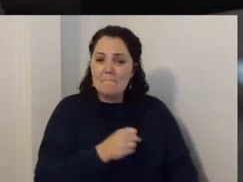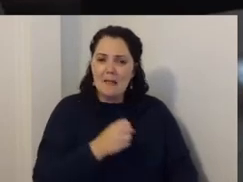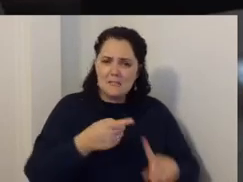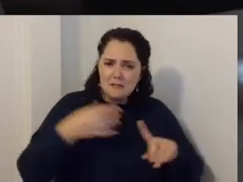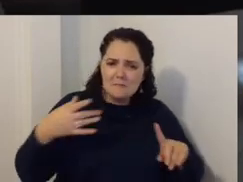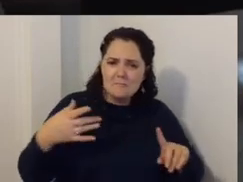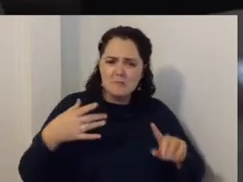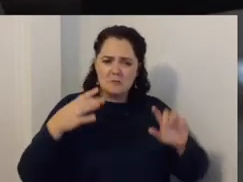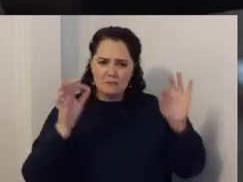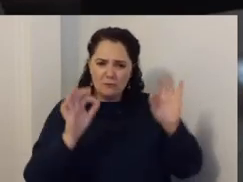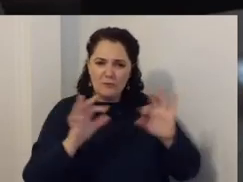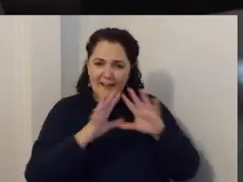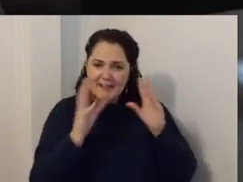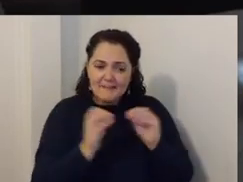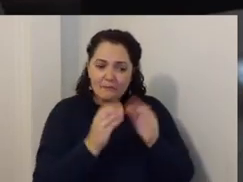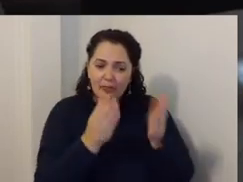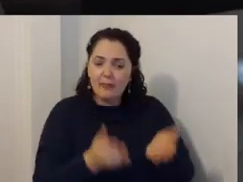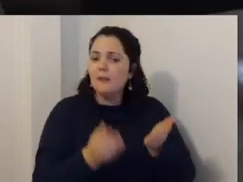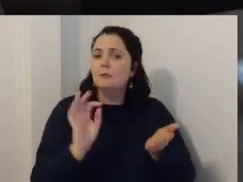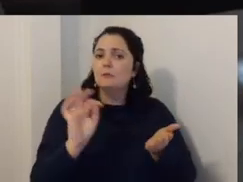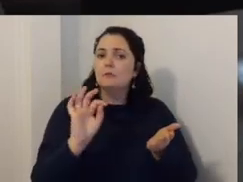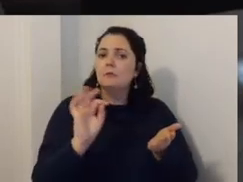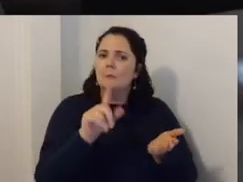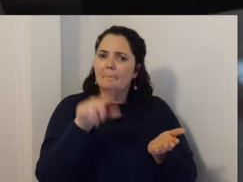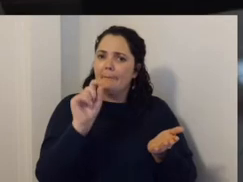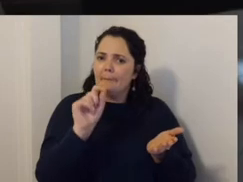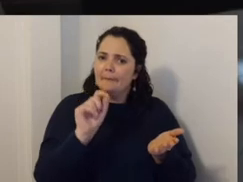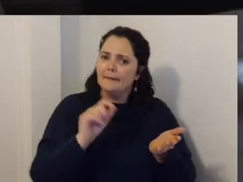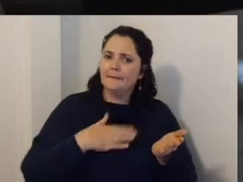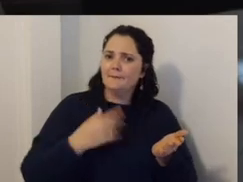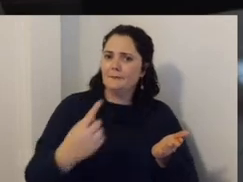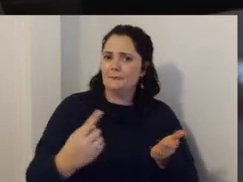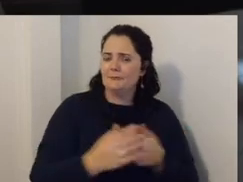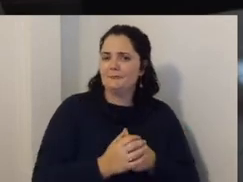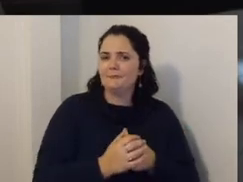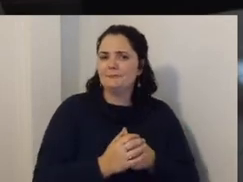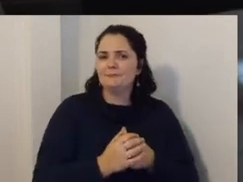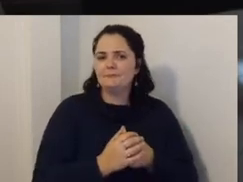Now I will reiterate what I said uh just a few minutes ago but it's such an important point